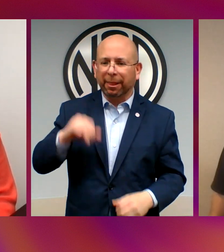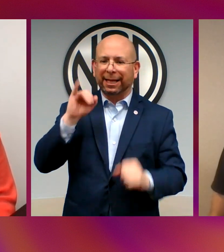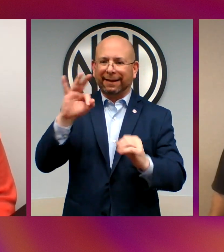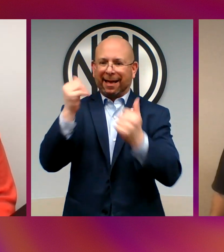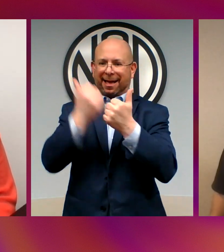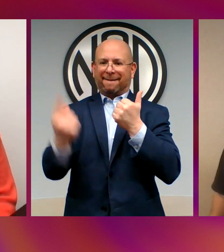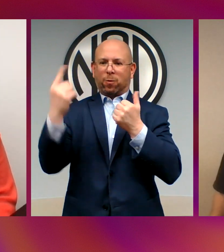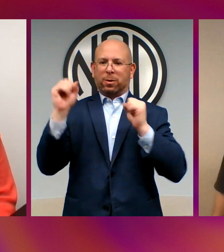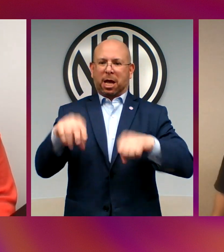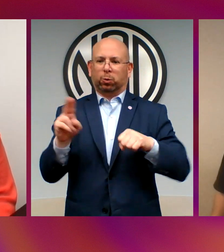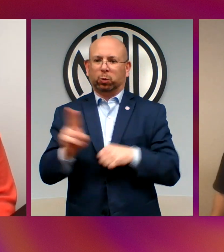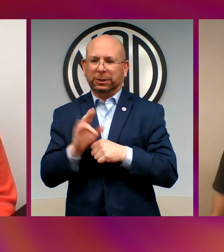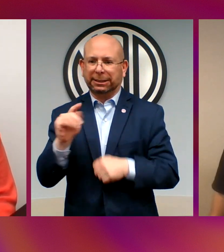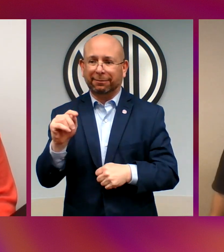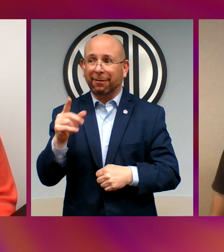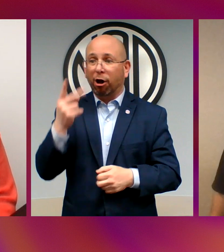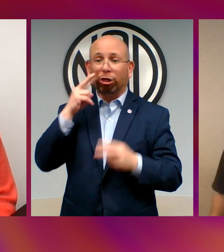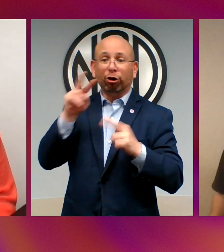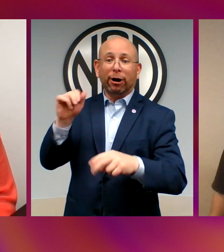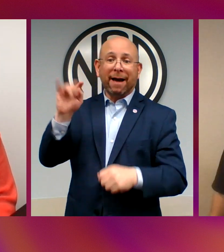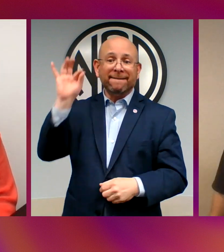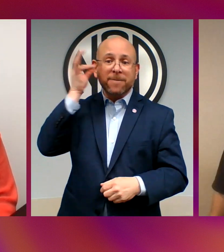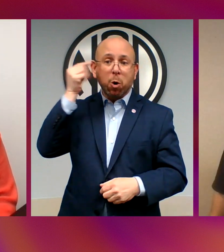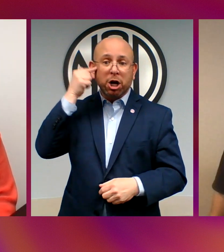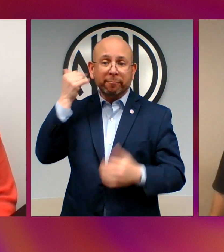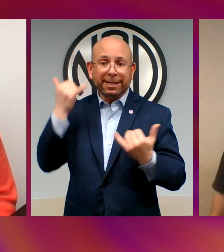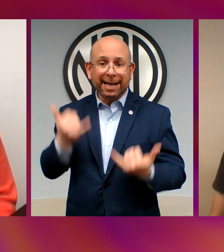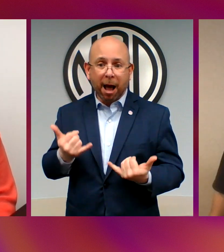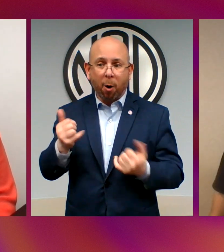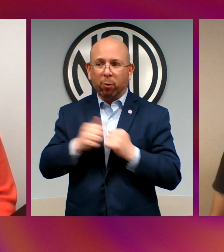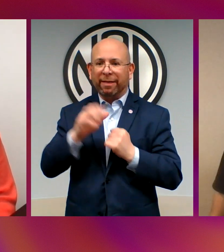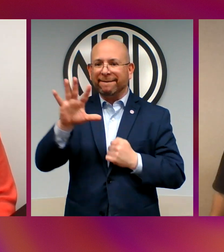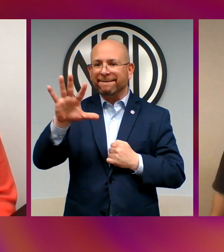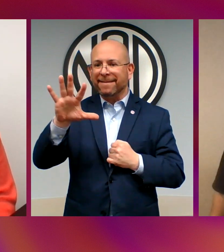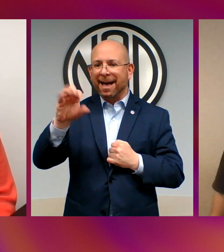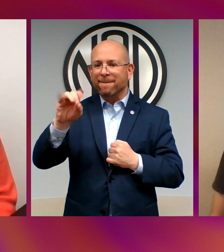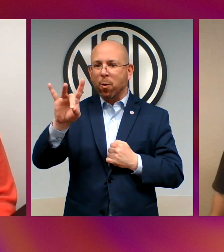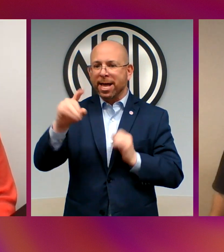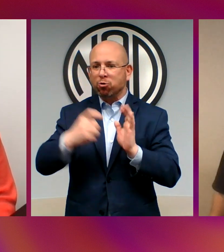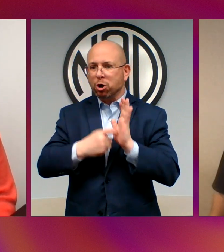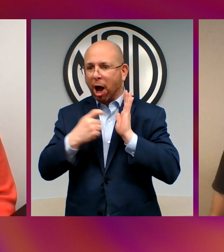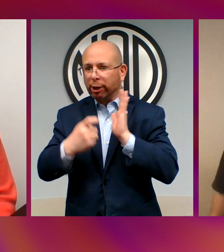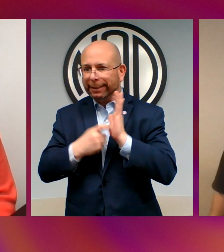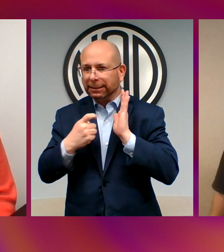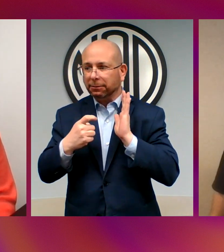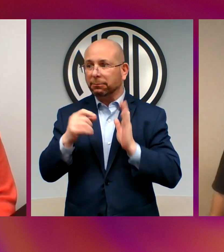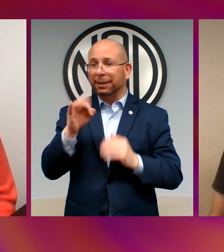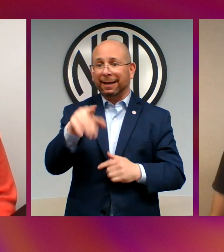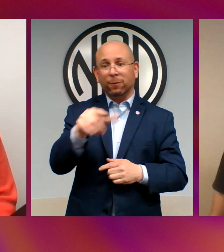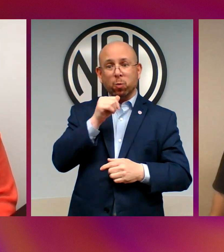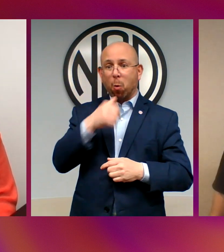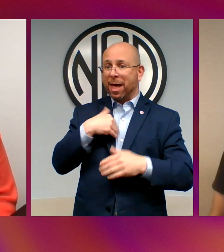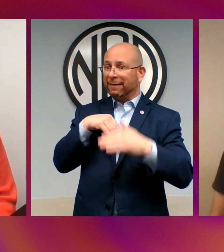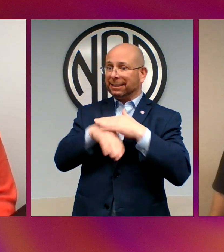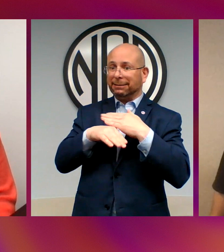more productivity for everyone. With the Section 508 requirements at the federal level now, if something is inaccessible,